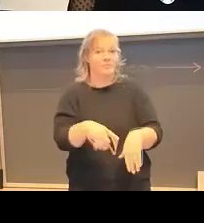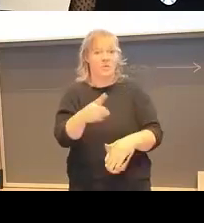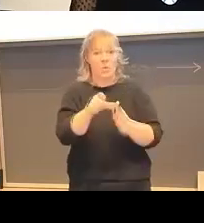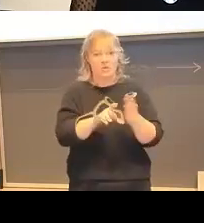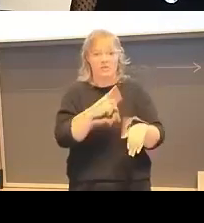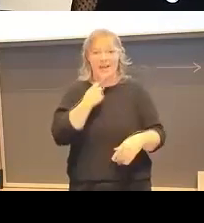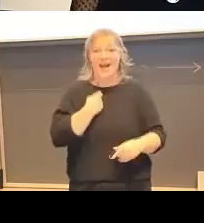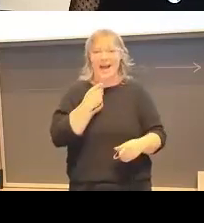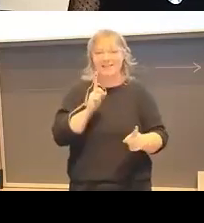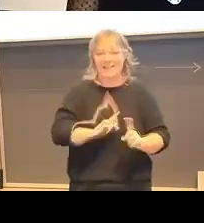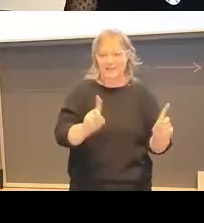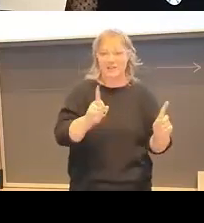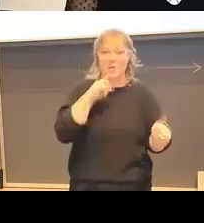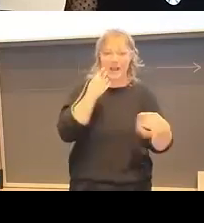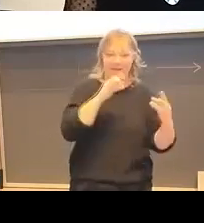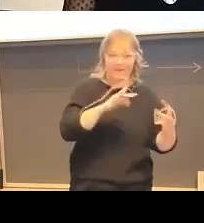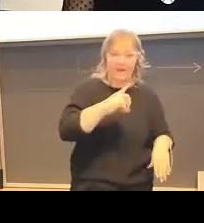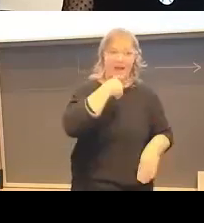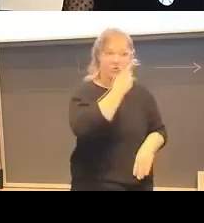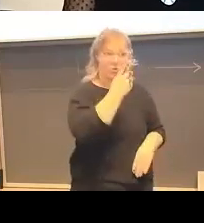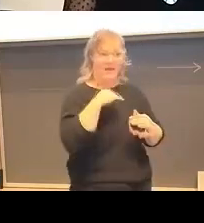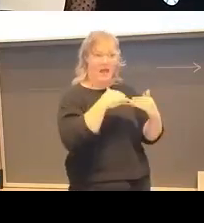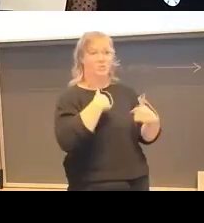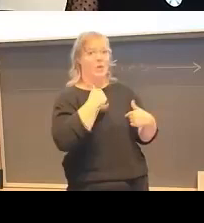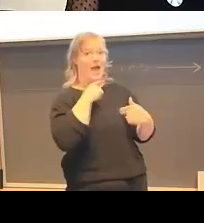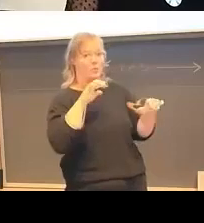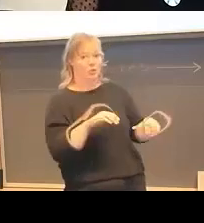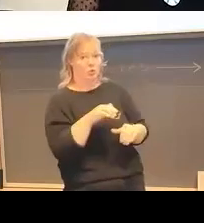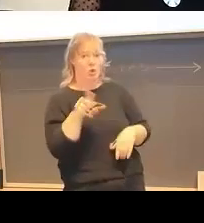when I gave feedback I told my colleague what I would do when you gave feedback you invited